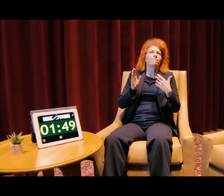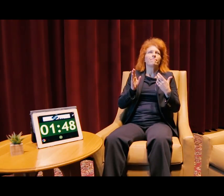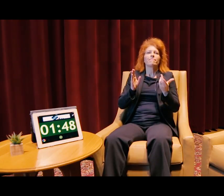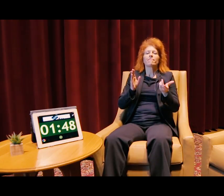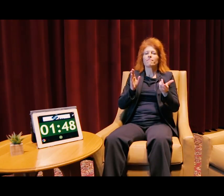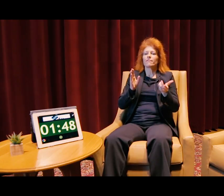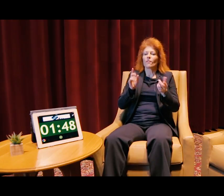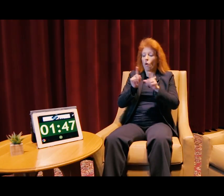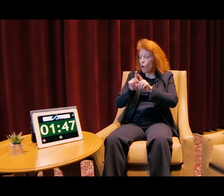I also had